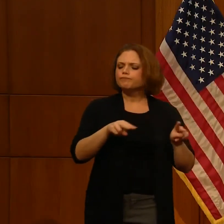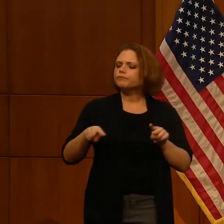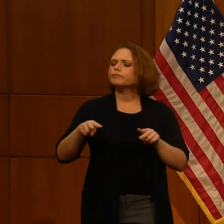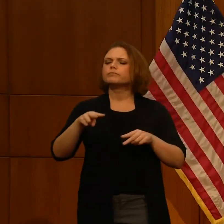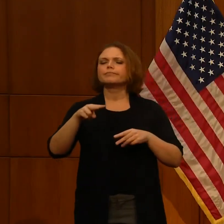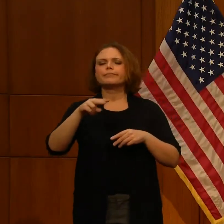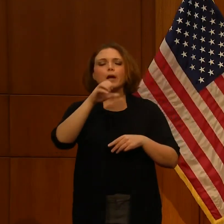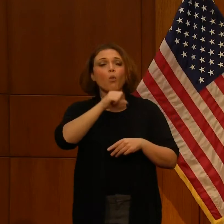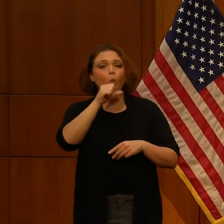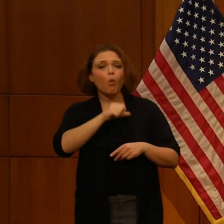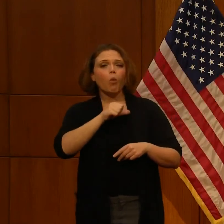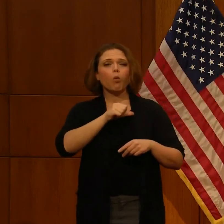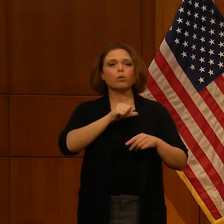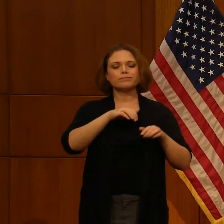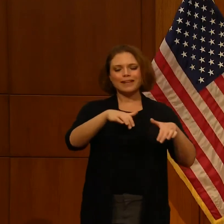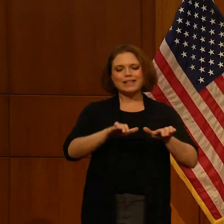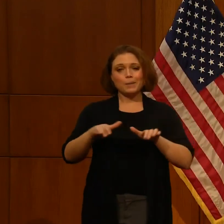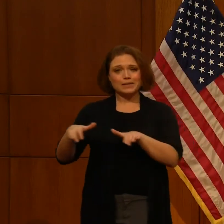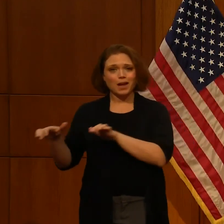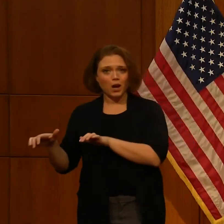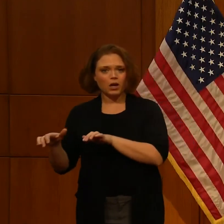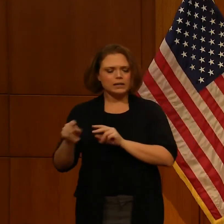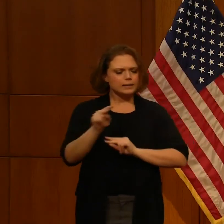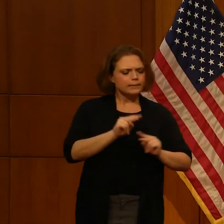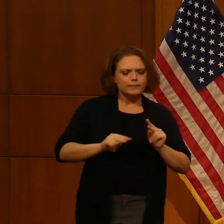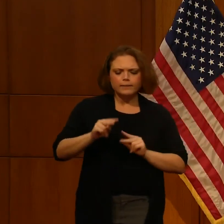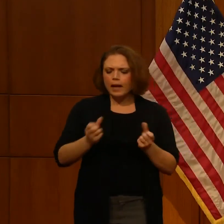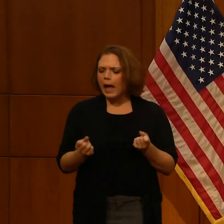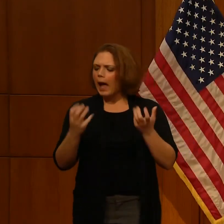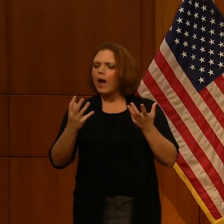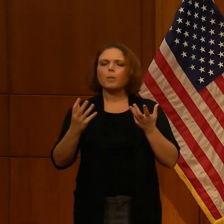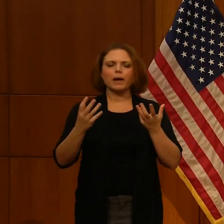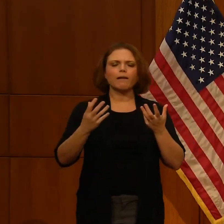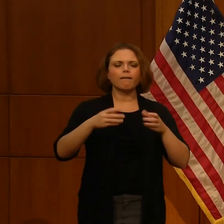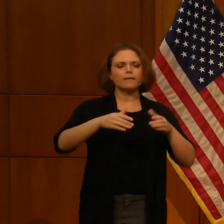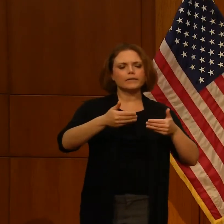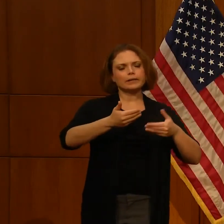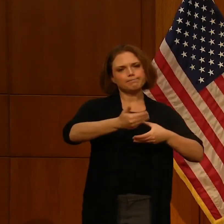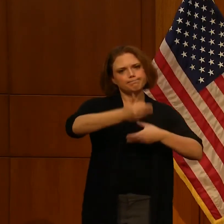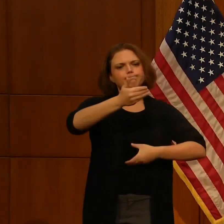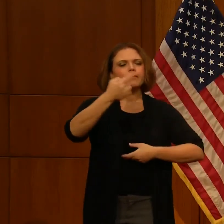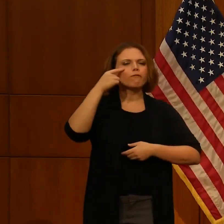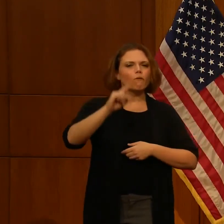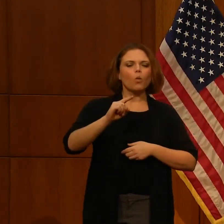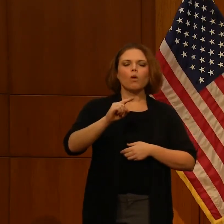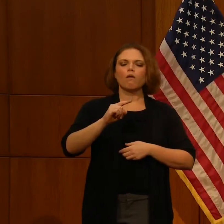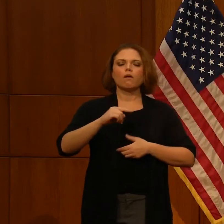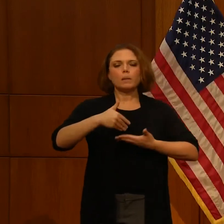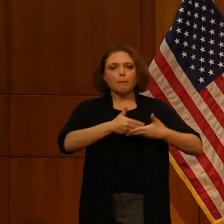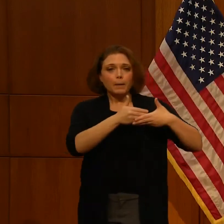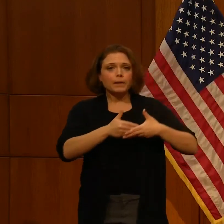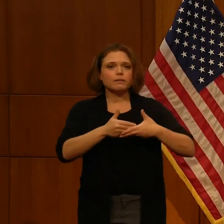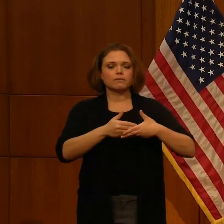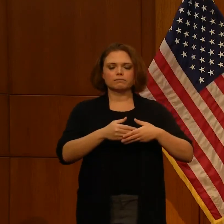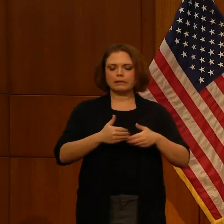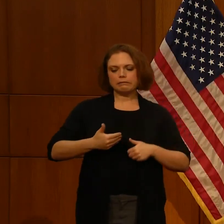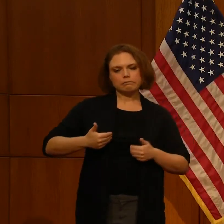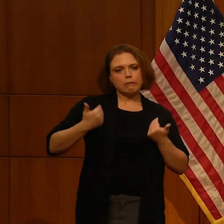CAN WALK THROUGH ANY OLD CEMETERY AND SEE HOW MANY HEADSTONES BELONG TO INFANTS.